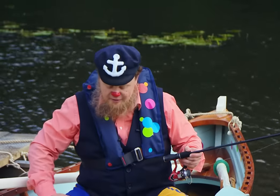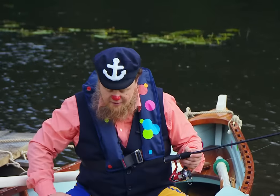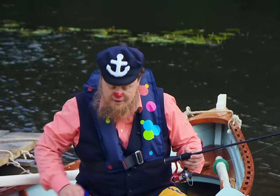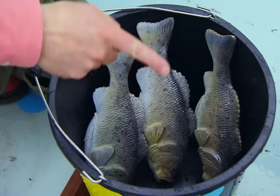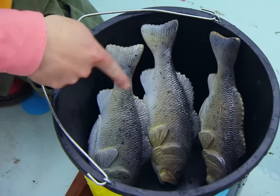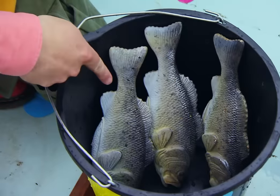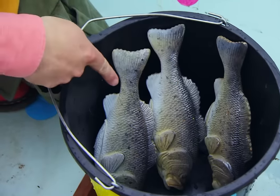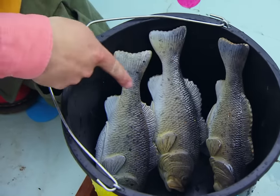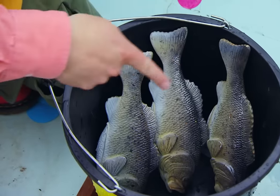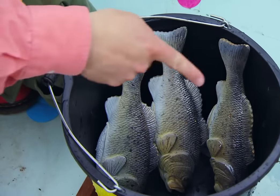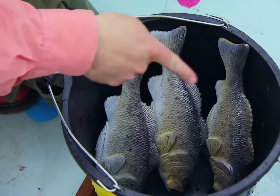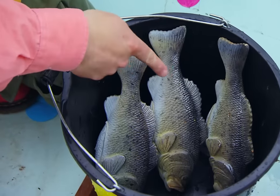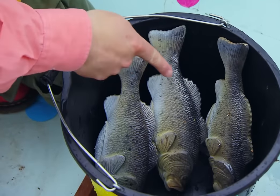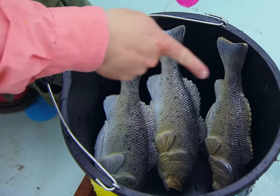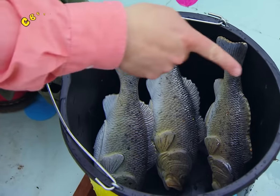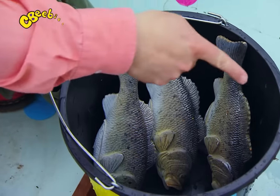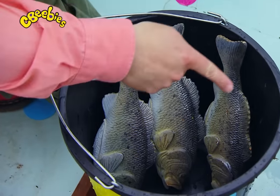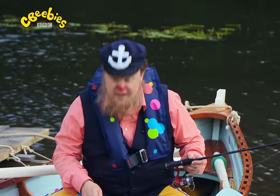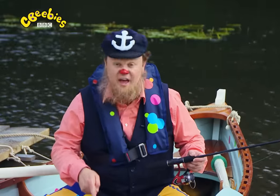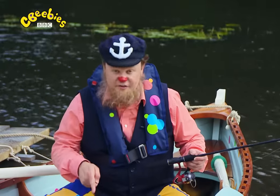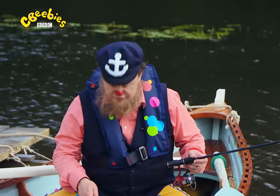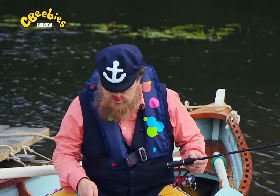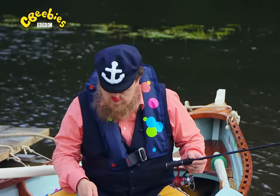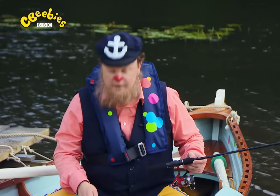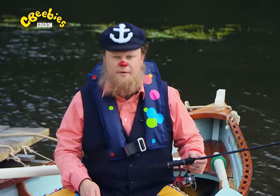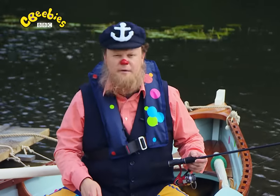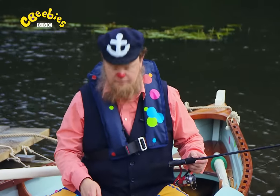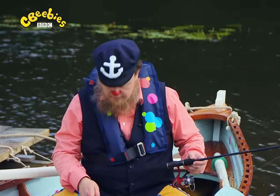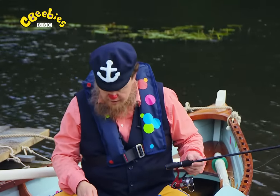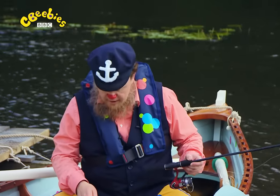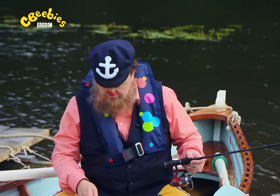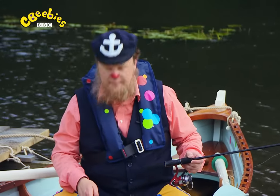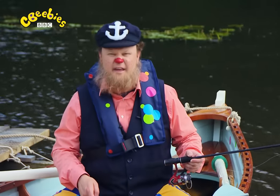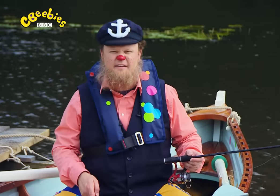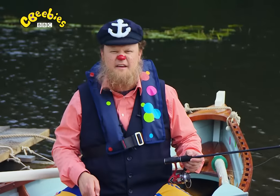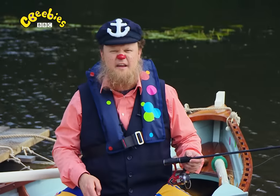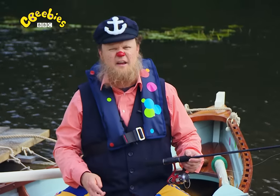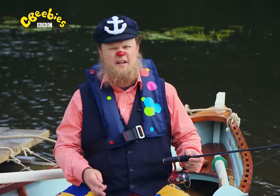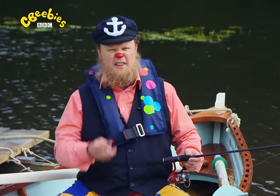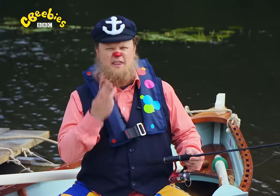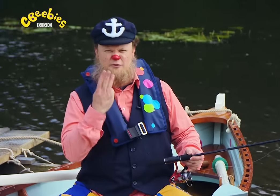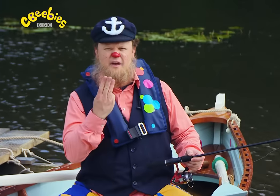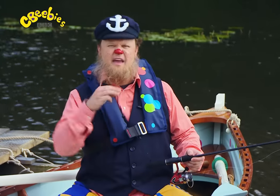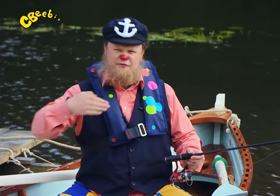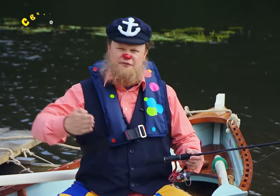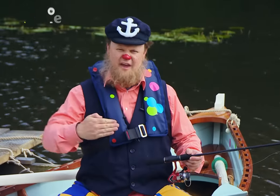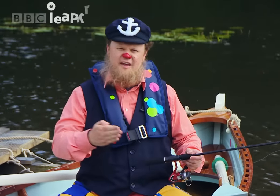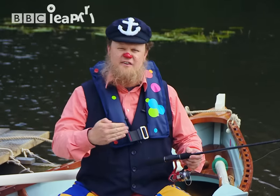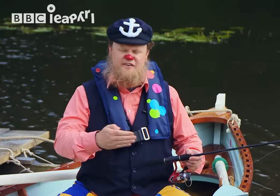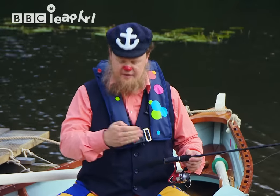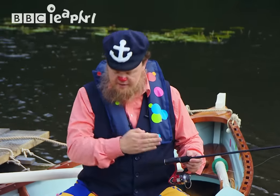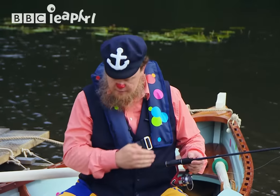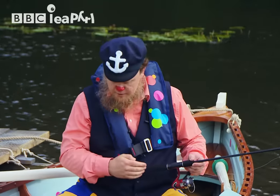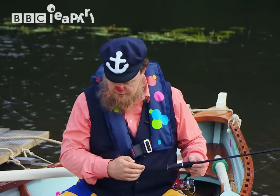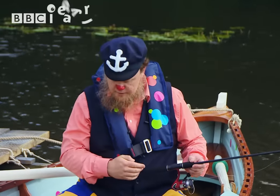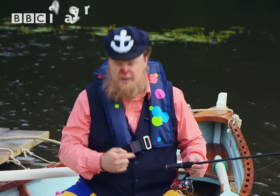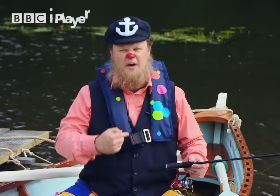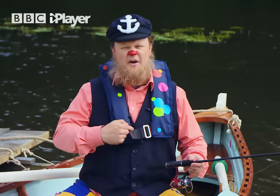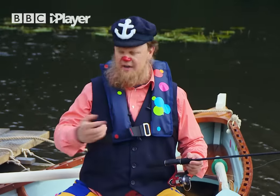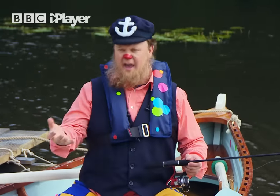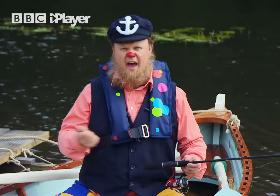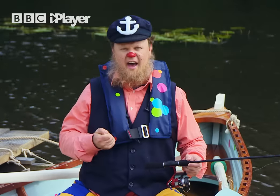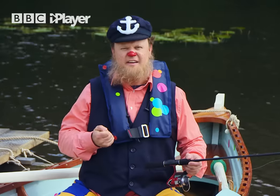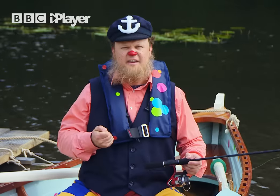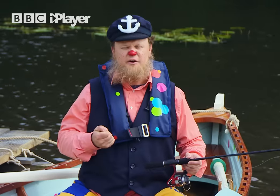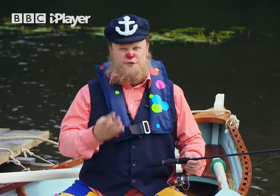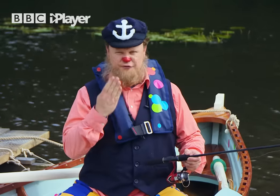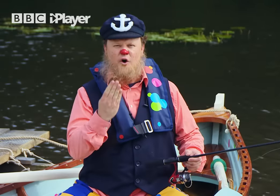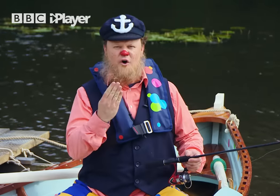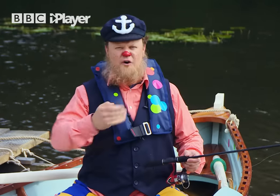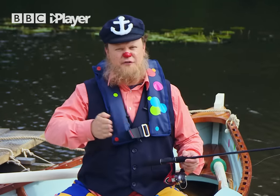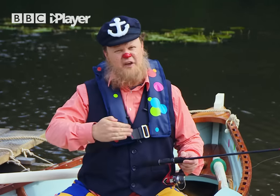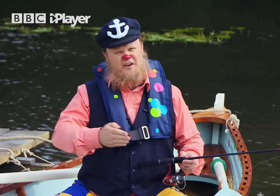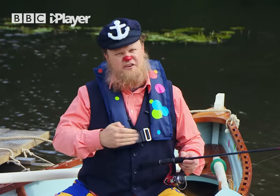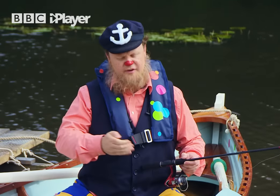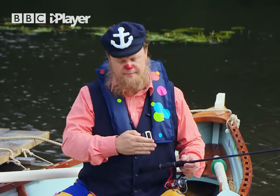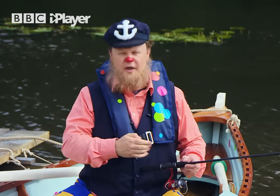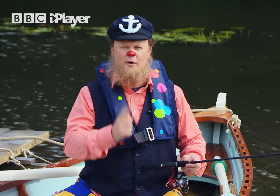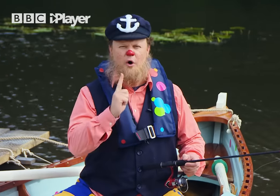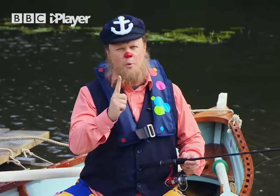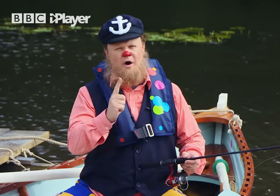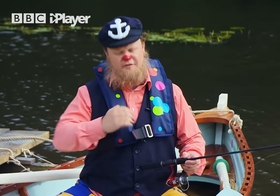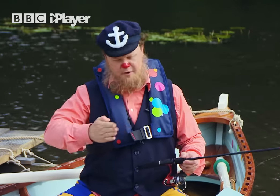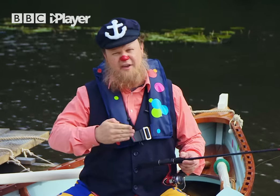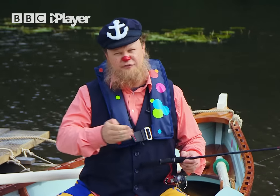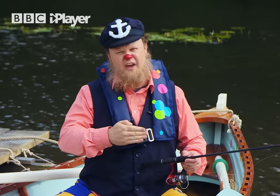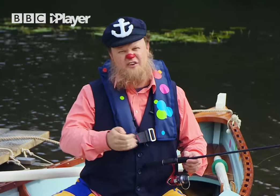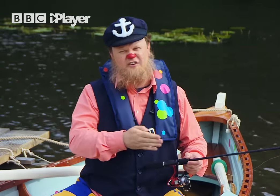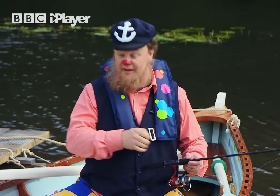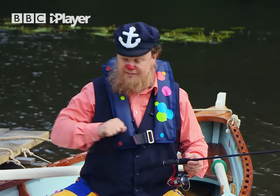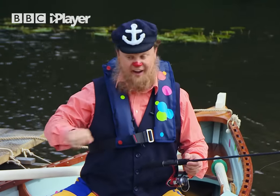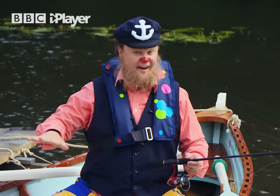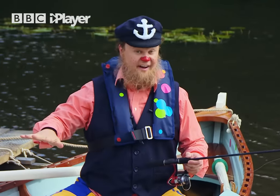got one one two three four hang on a minute three fish i had four fish oh one of my fish has gone